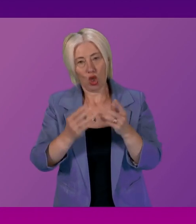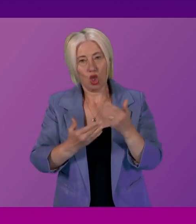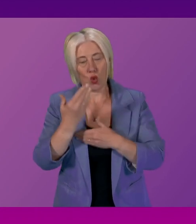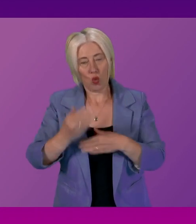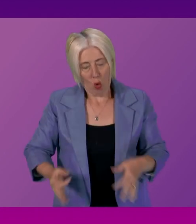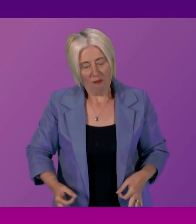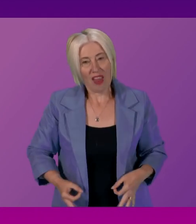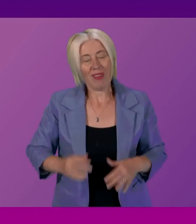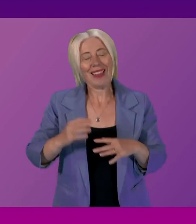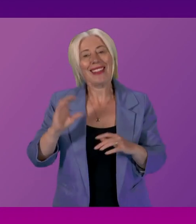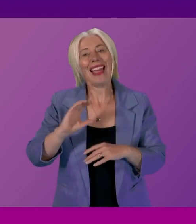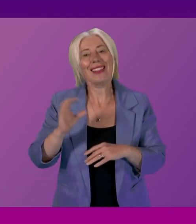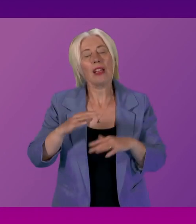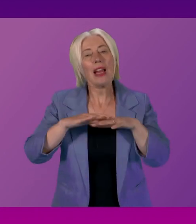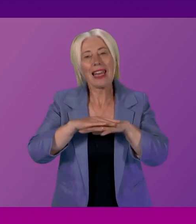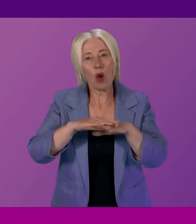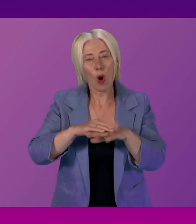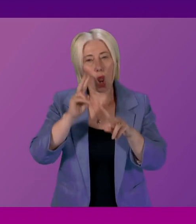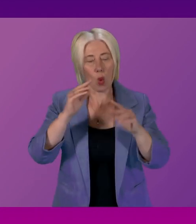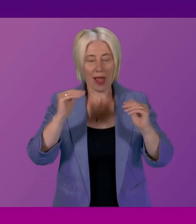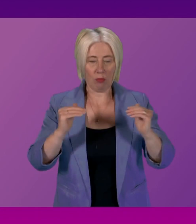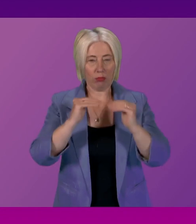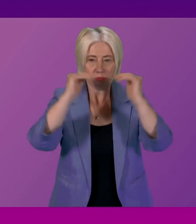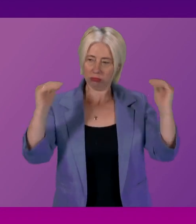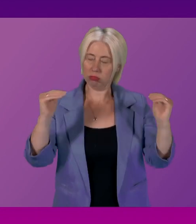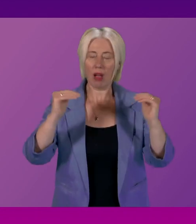will ensure equity of access to treatment for all women with ovarian cancer.